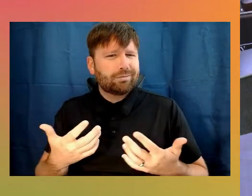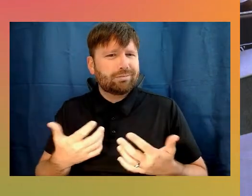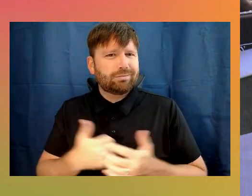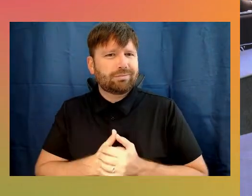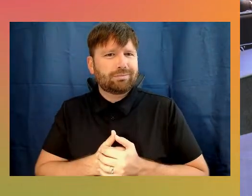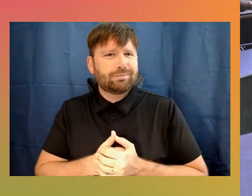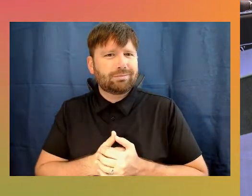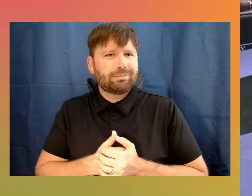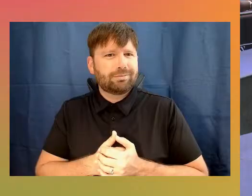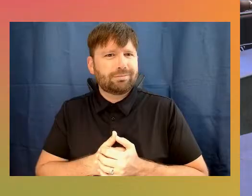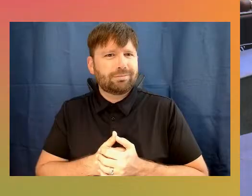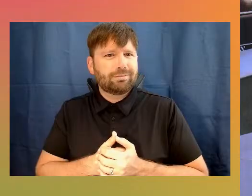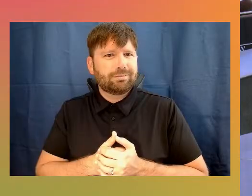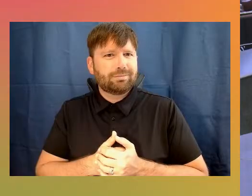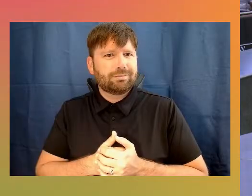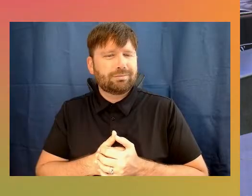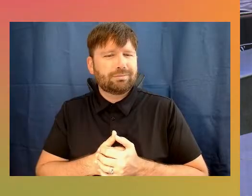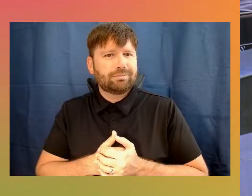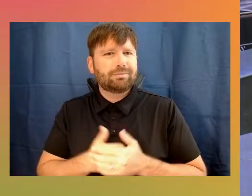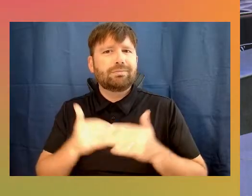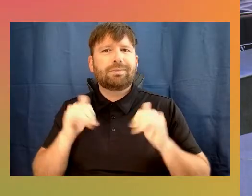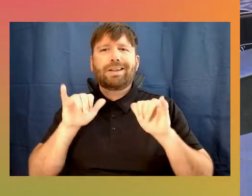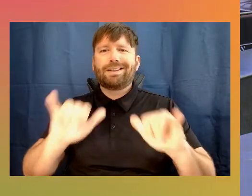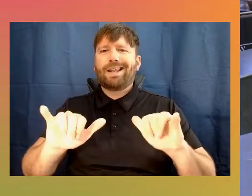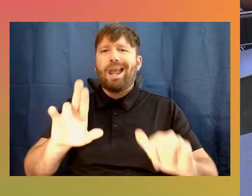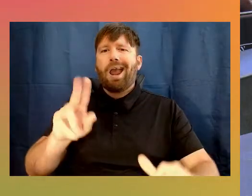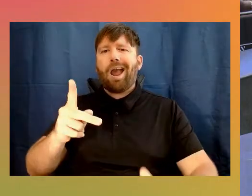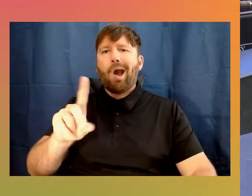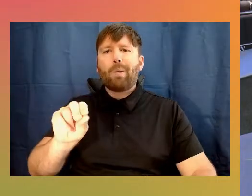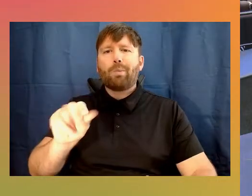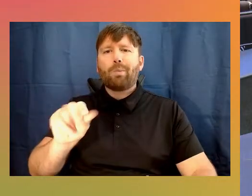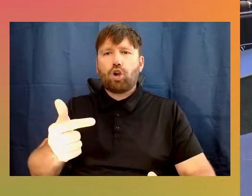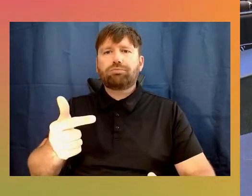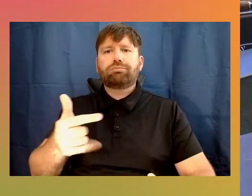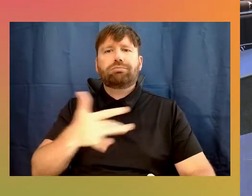WHY ARE YOU JUDGING YOURSELF BEFORE YOU TRY IT?